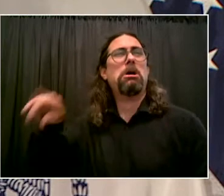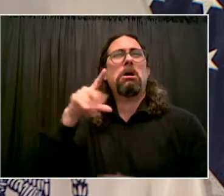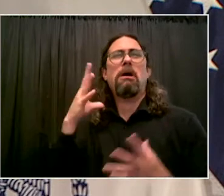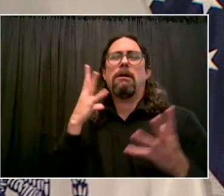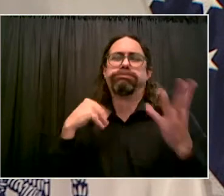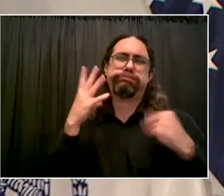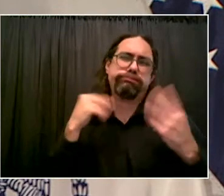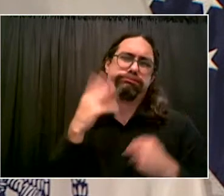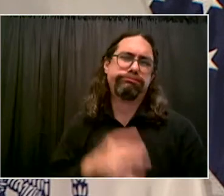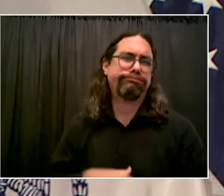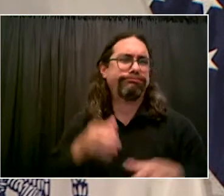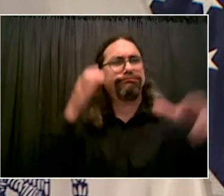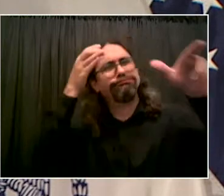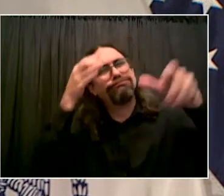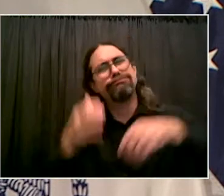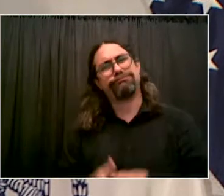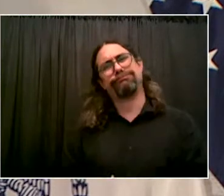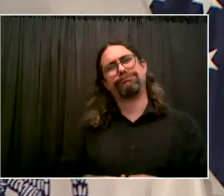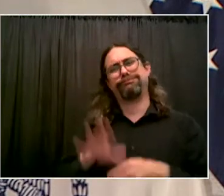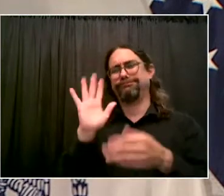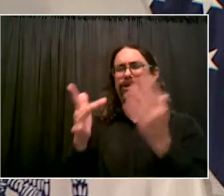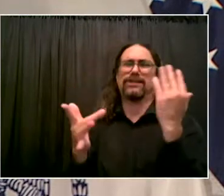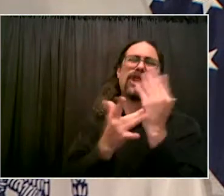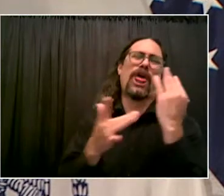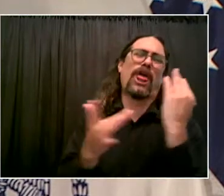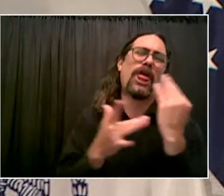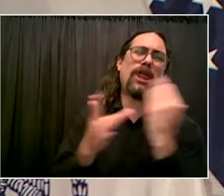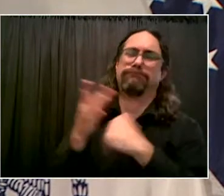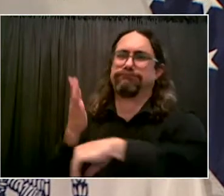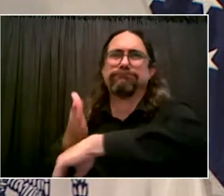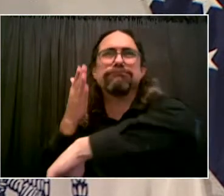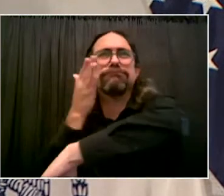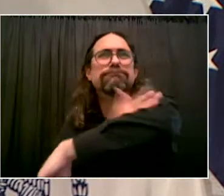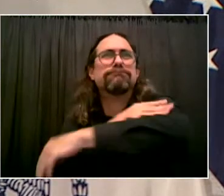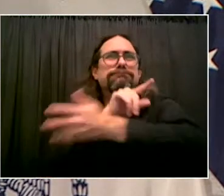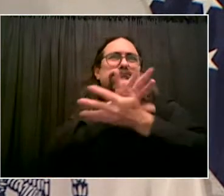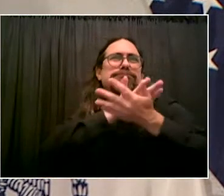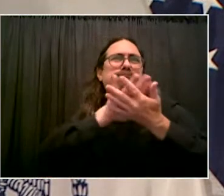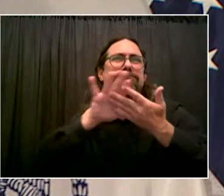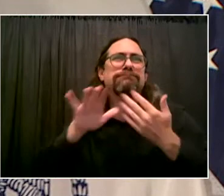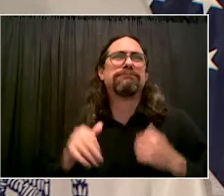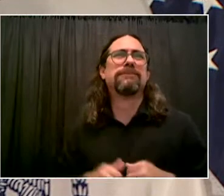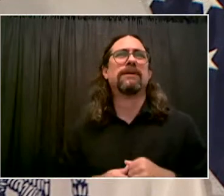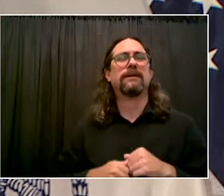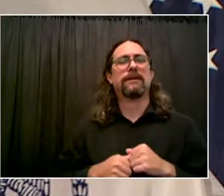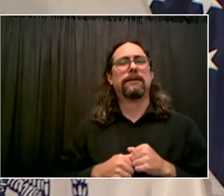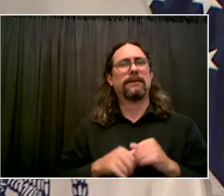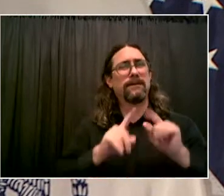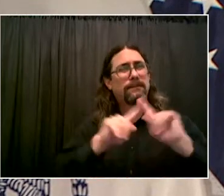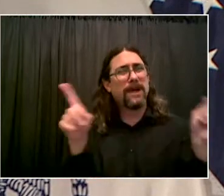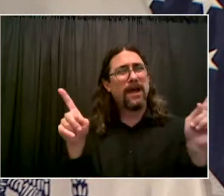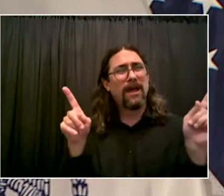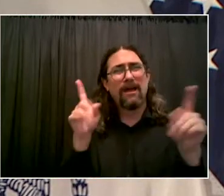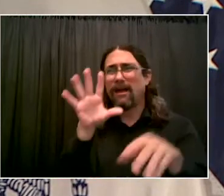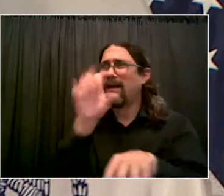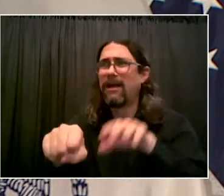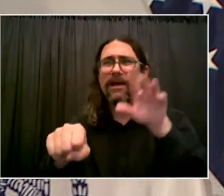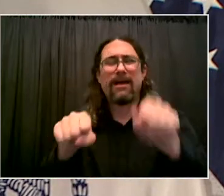THAT HAS COMPS THAT IMPRECISION POLICING, WHY HAVE THEY NOT BEEN ABLE TO GET A HANDLE ON THIS? WHY HAVE ALL THE SOLUTIONS THAT